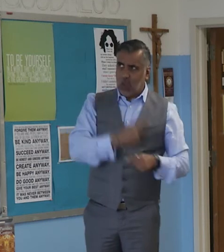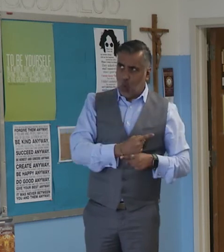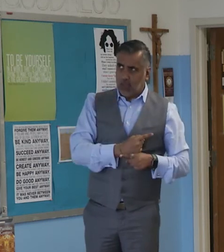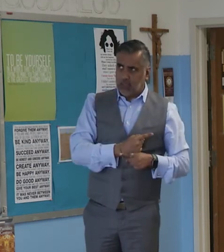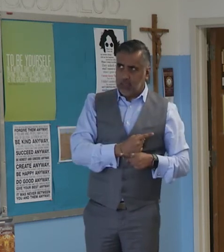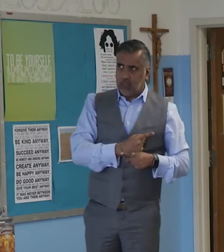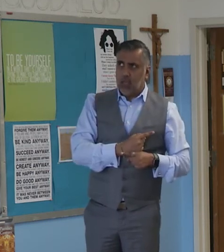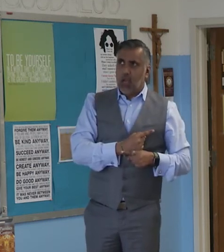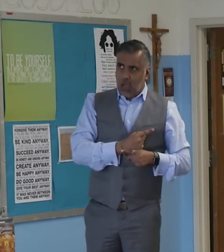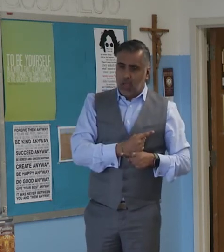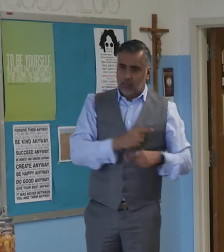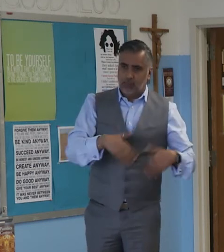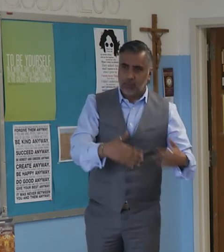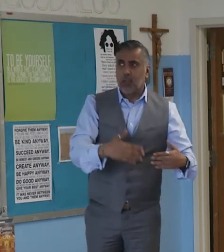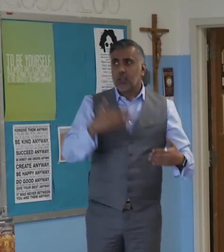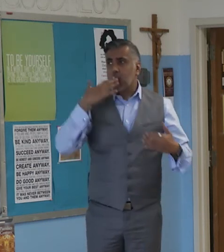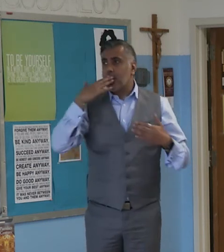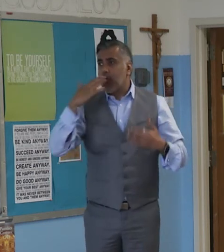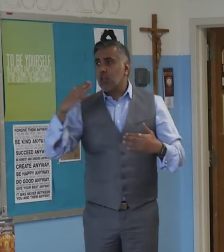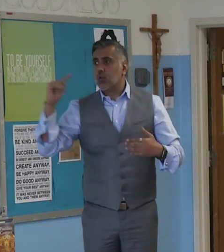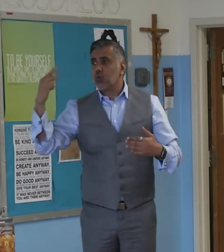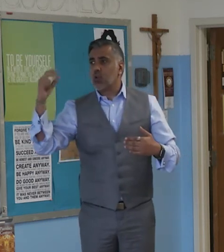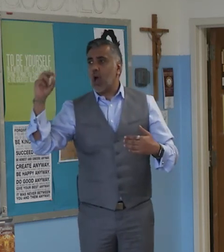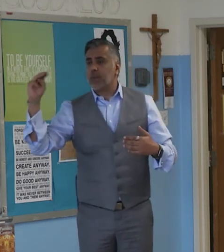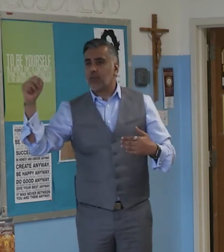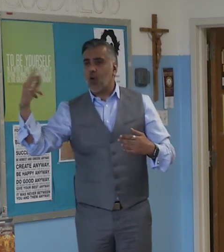and Tom thanks for getting it out for us to see, and thanks for allowing us to use your